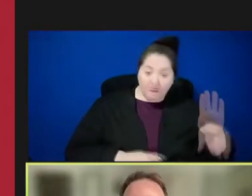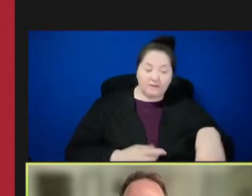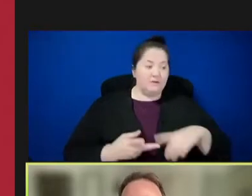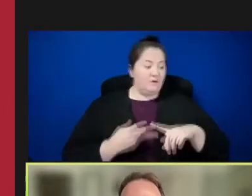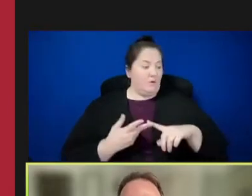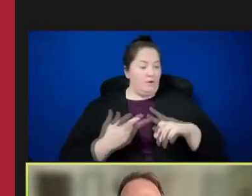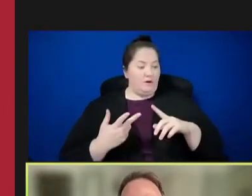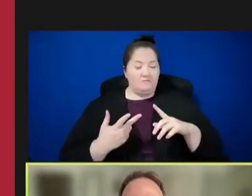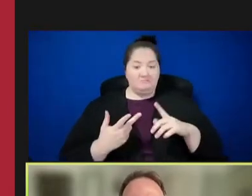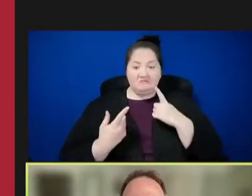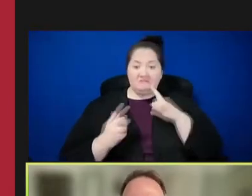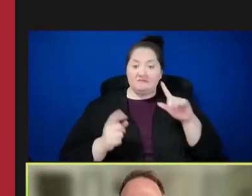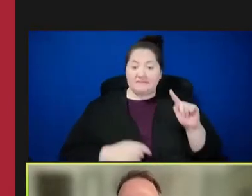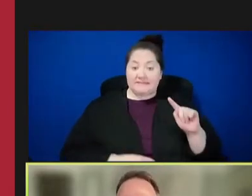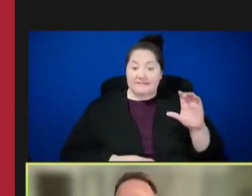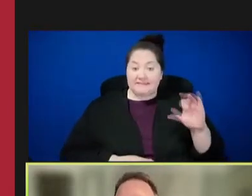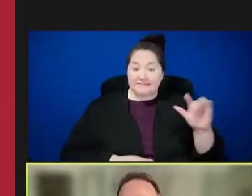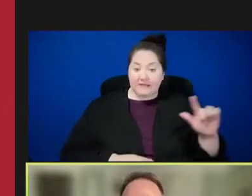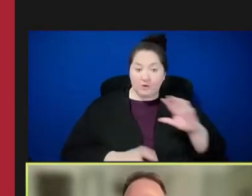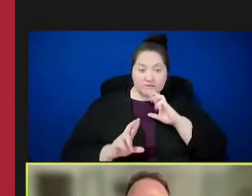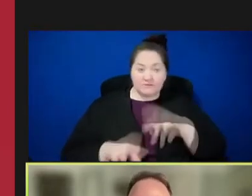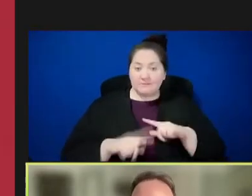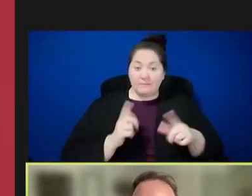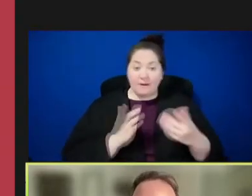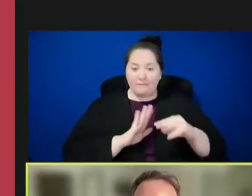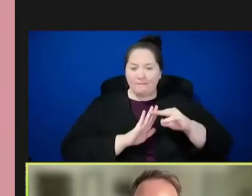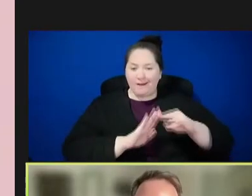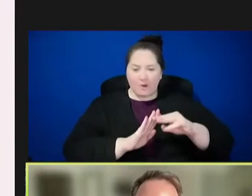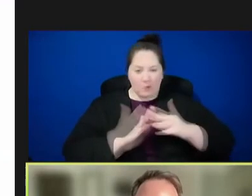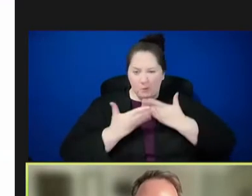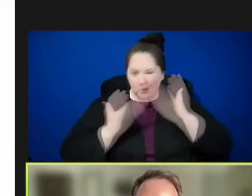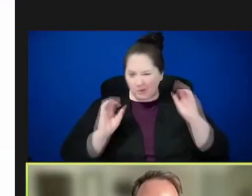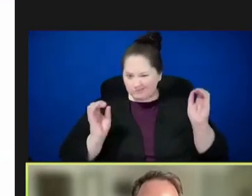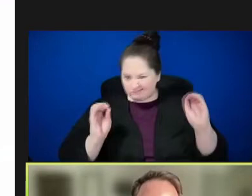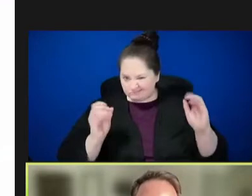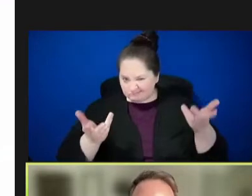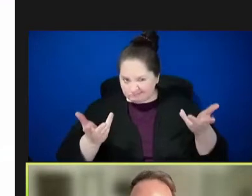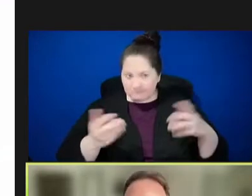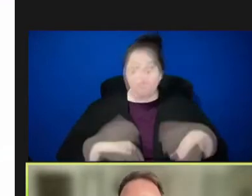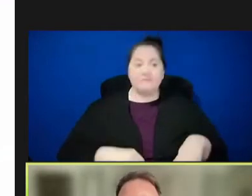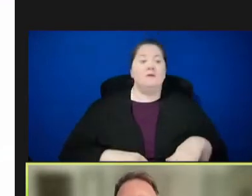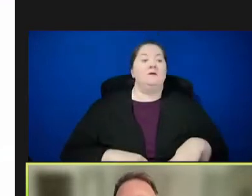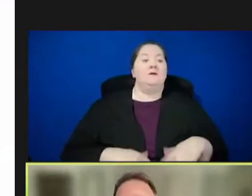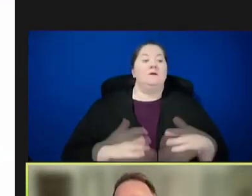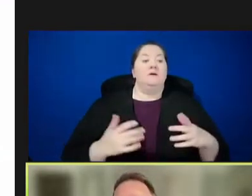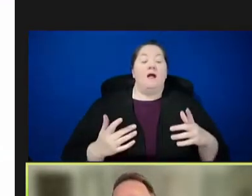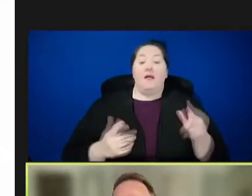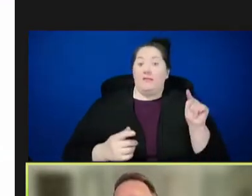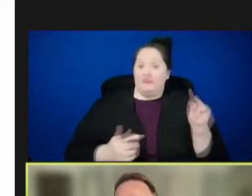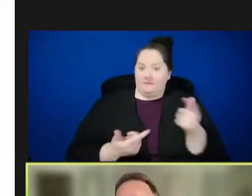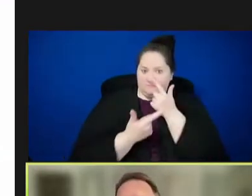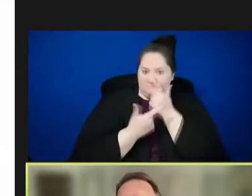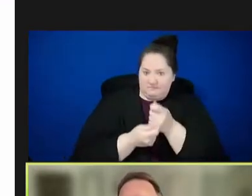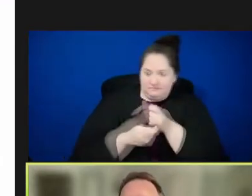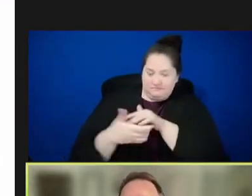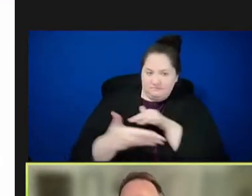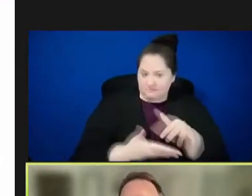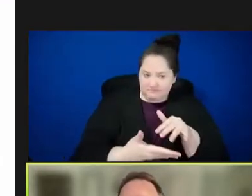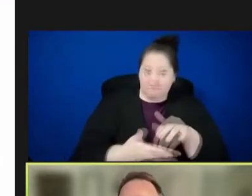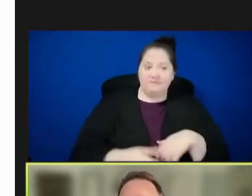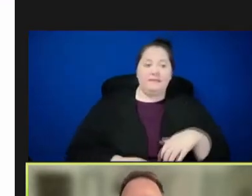know how to model this. This is a super interesting study in cancer immunotherapy,